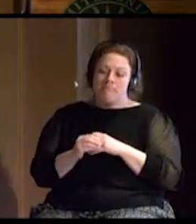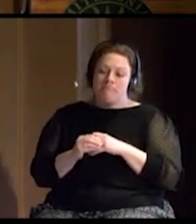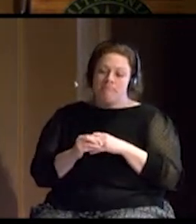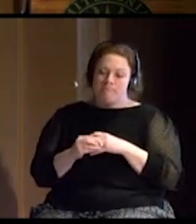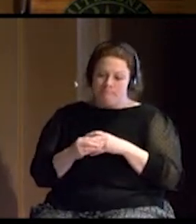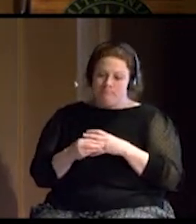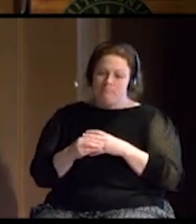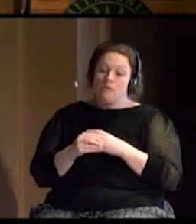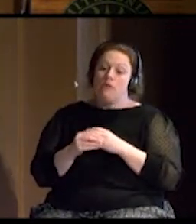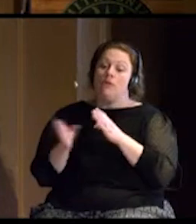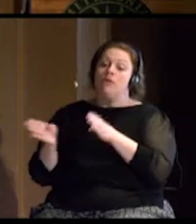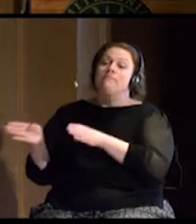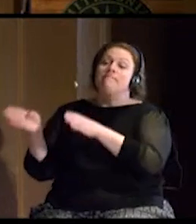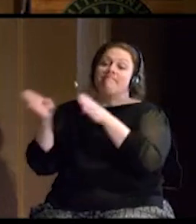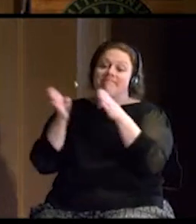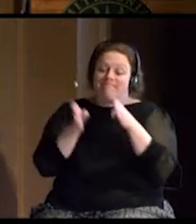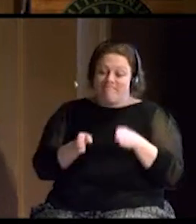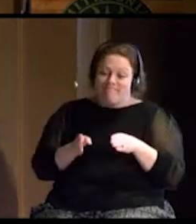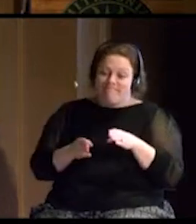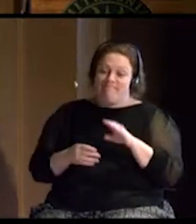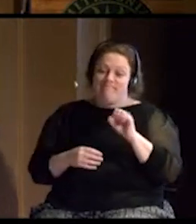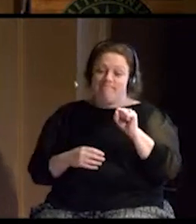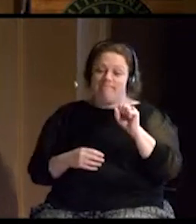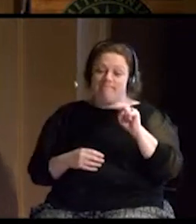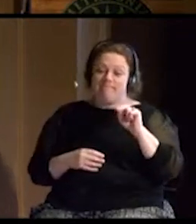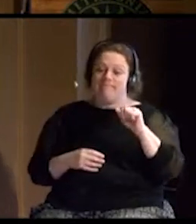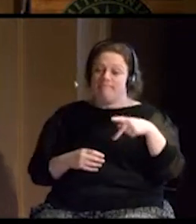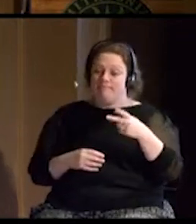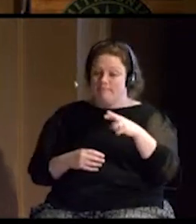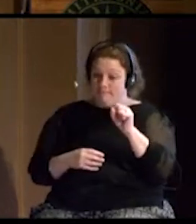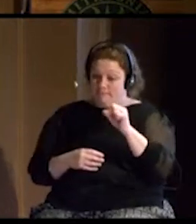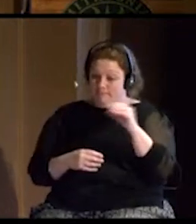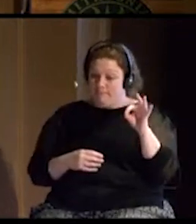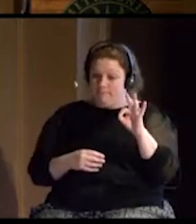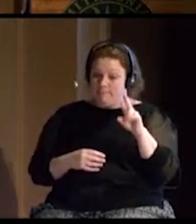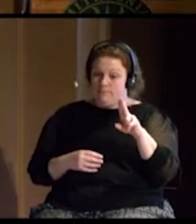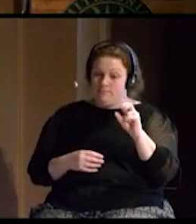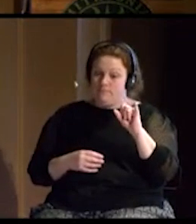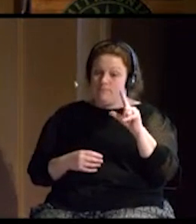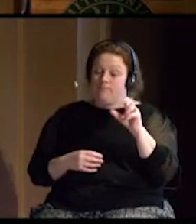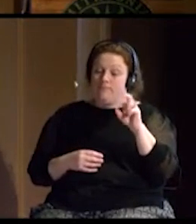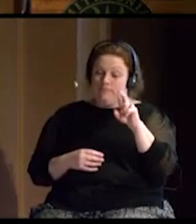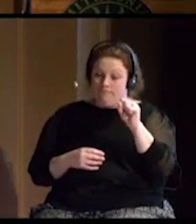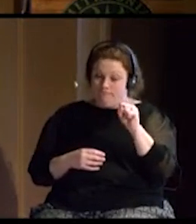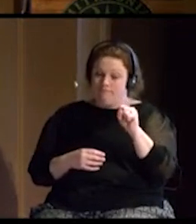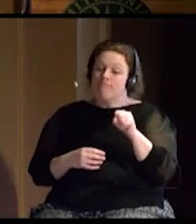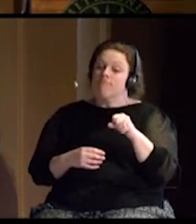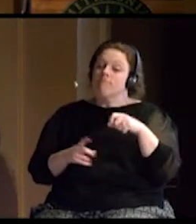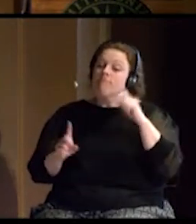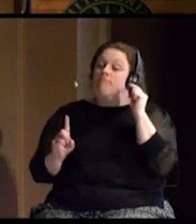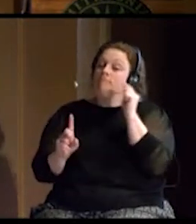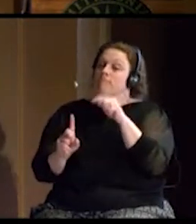All right, so next we have the snappers and the fusiliers in the family Lutjaninae. And this came out a few years ago